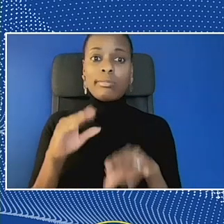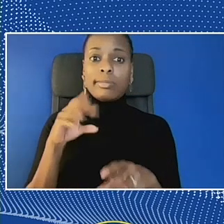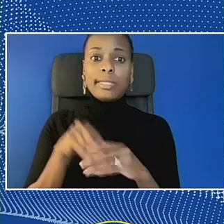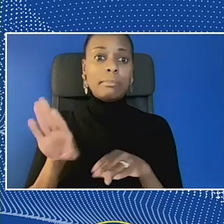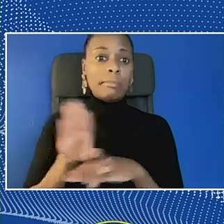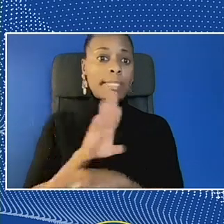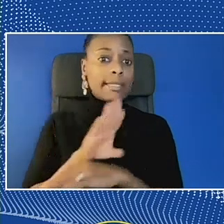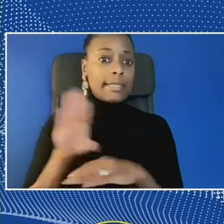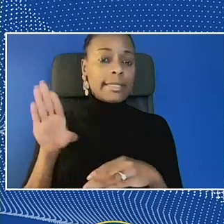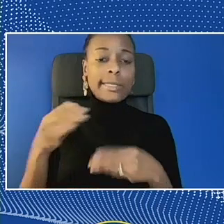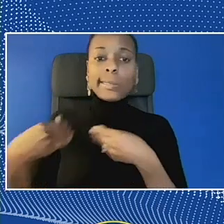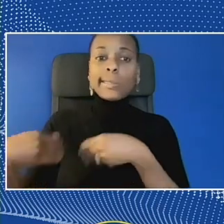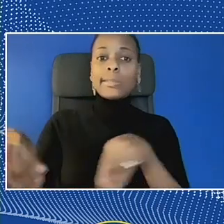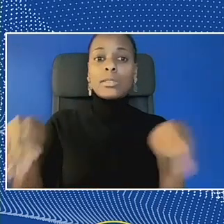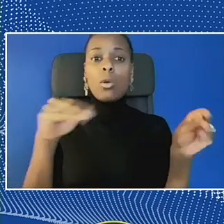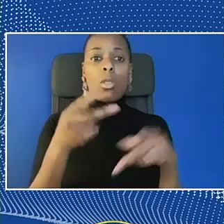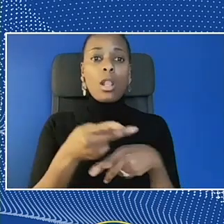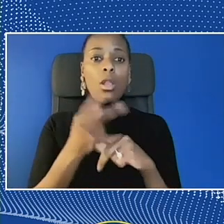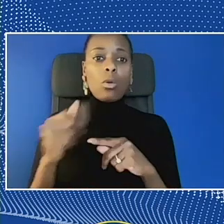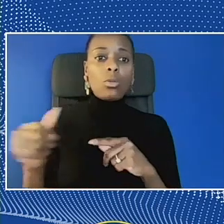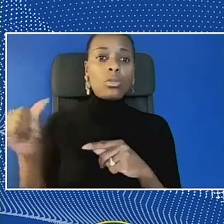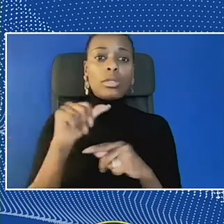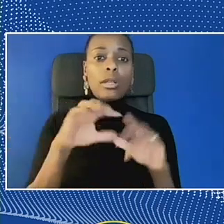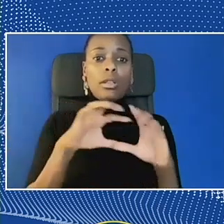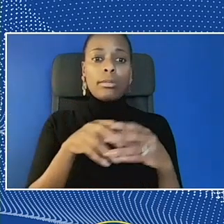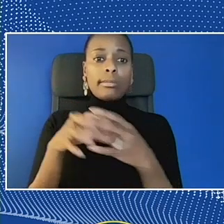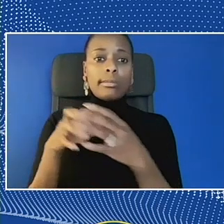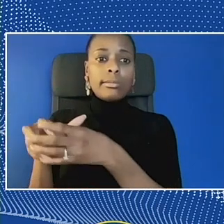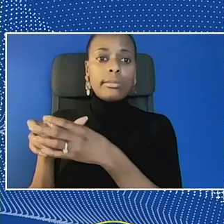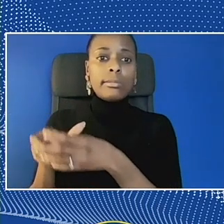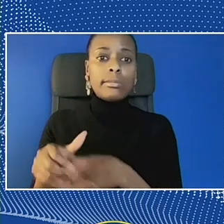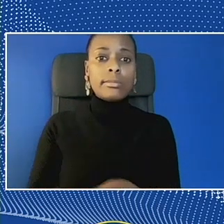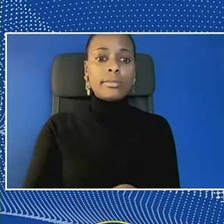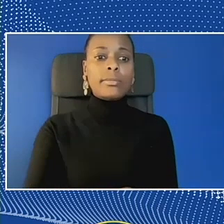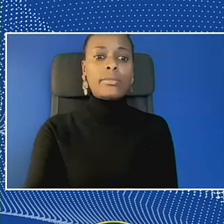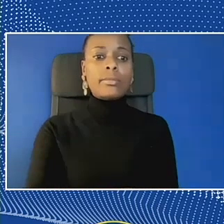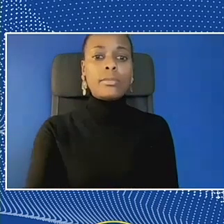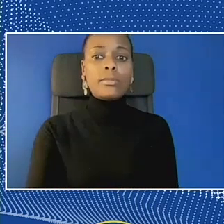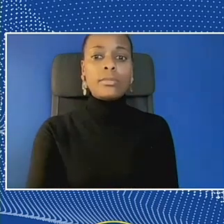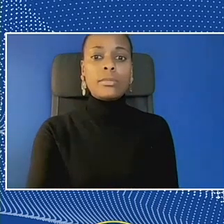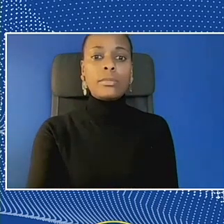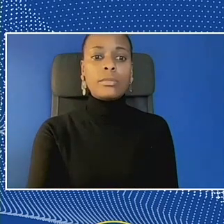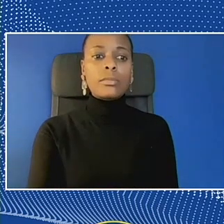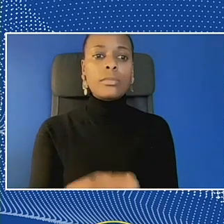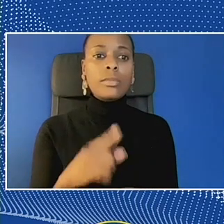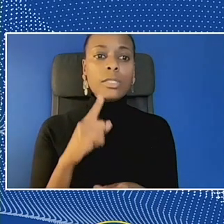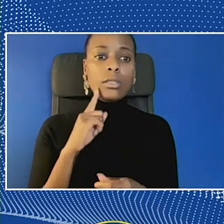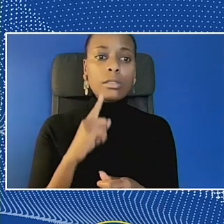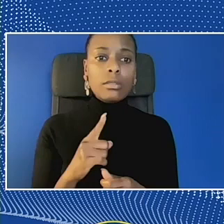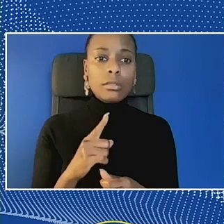off the loans to somebody else. And for Sweet v Cardona members those who